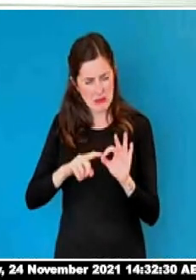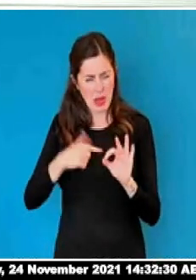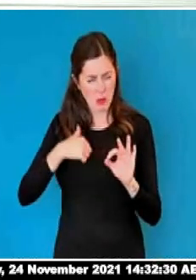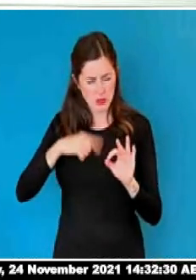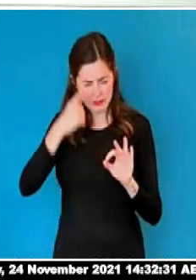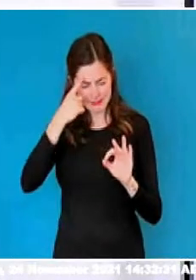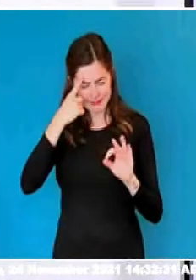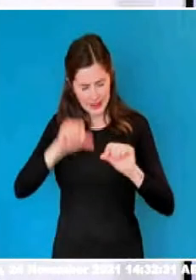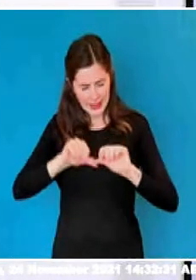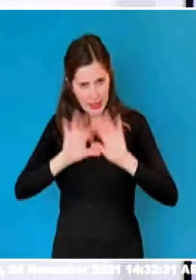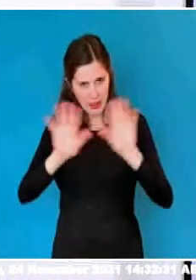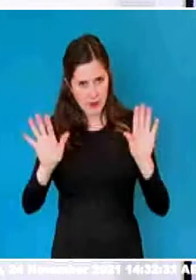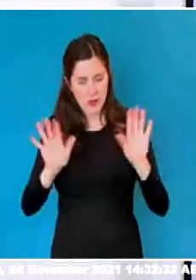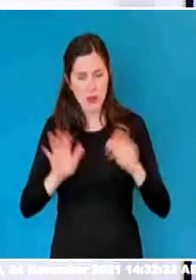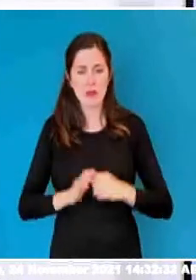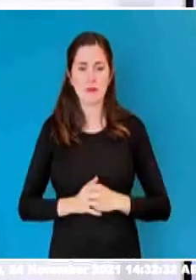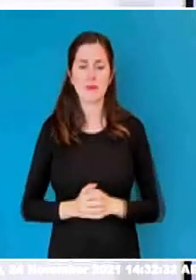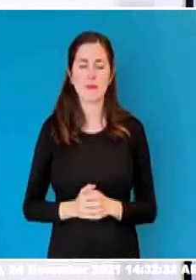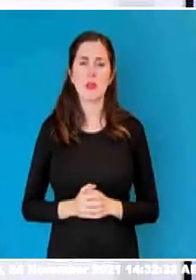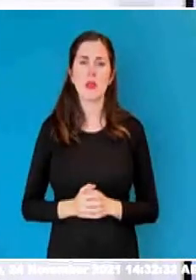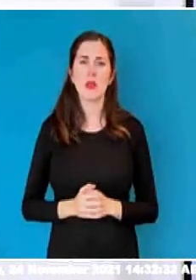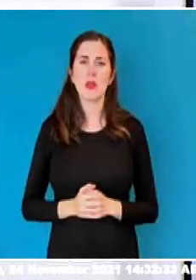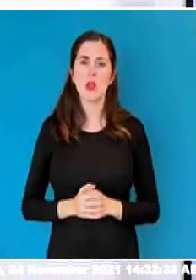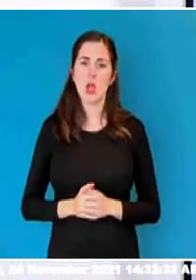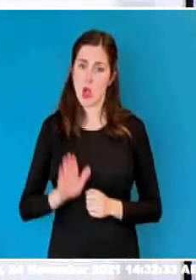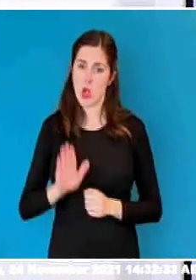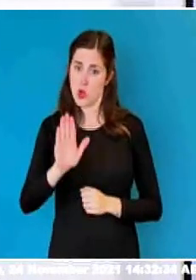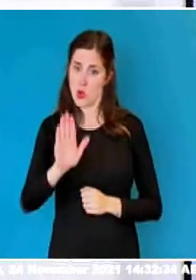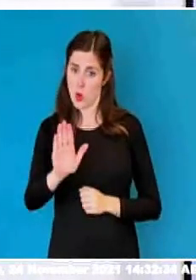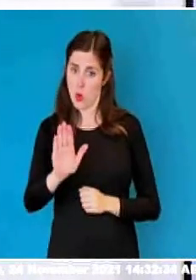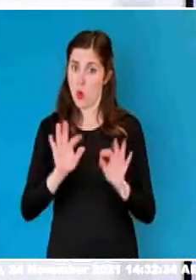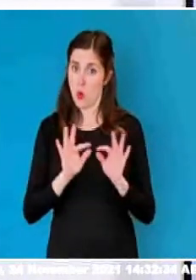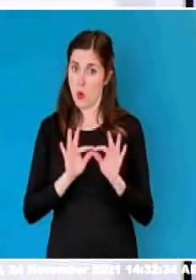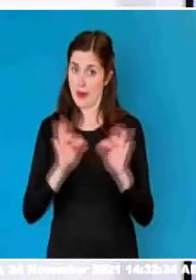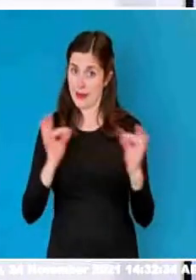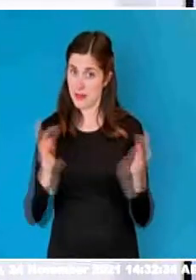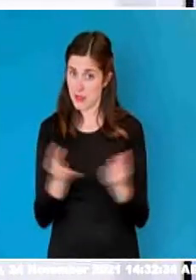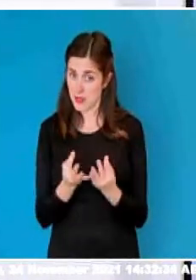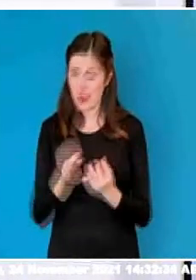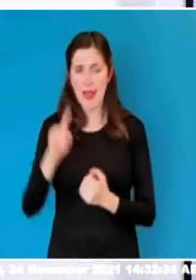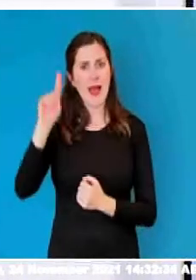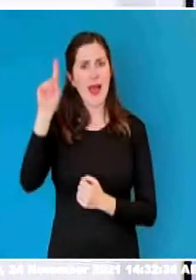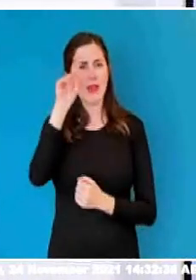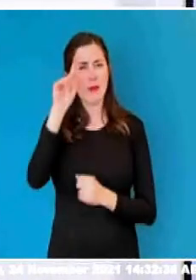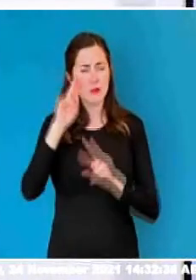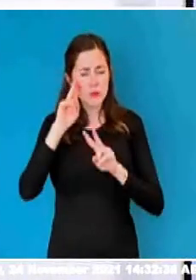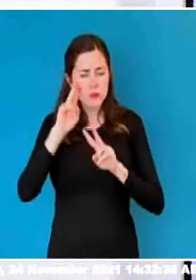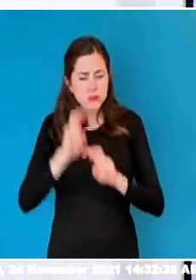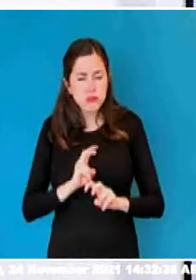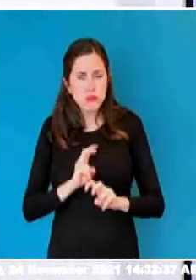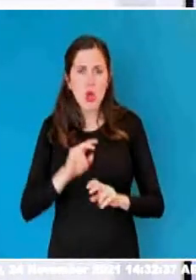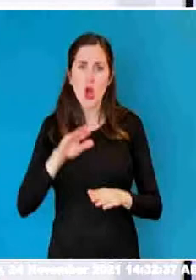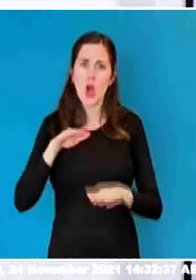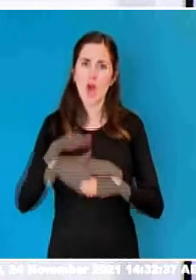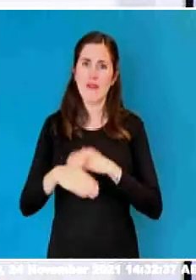what you're saying. Your agency is currently now doing a lot of work in looking at sexual harassment in the workplace.